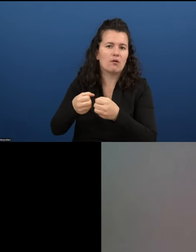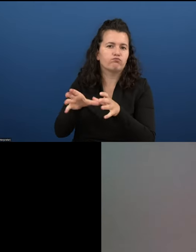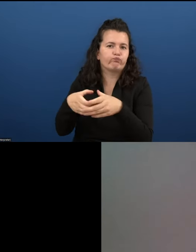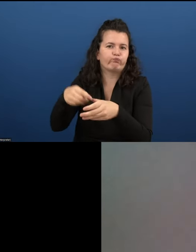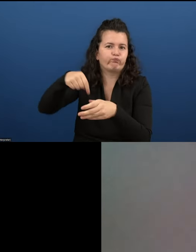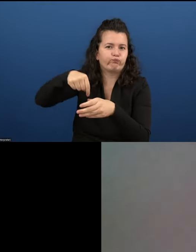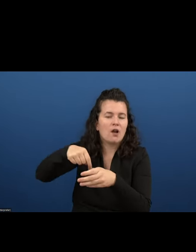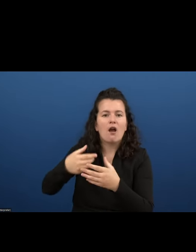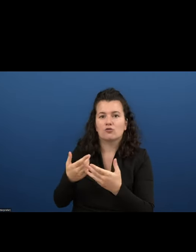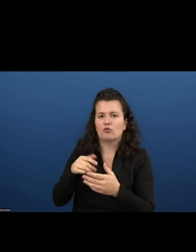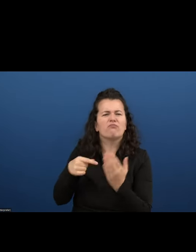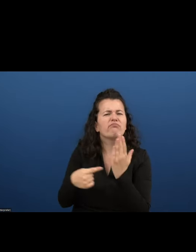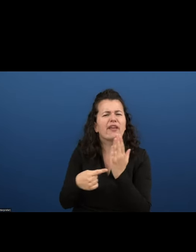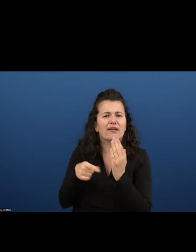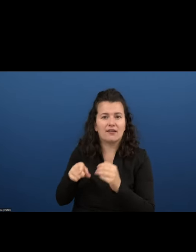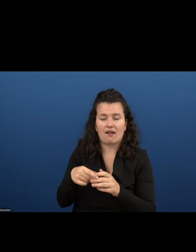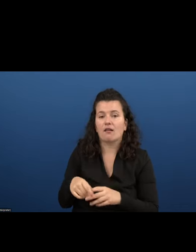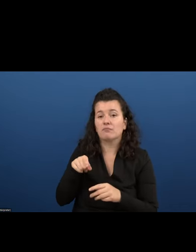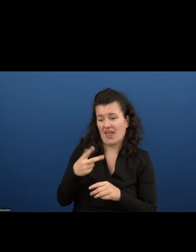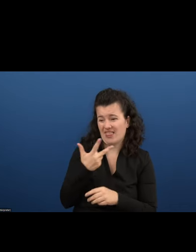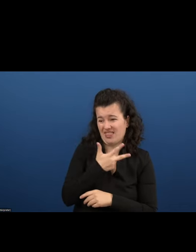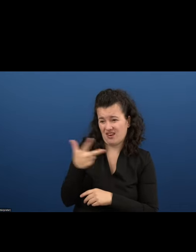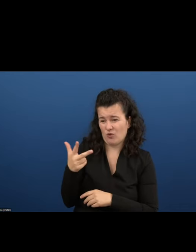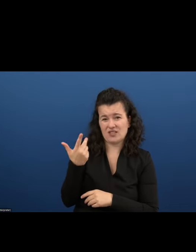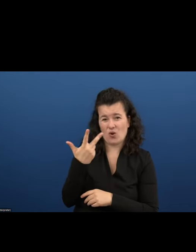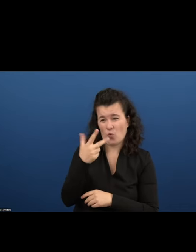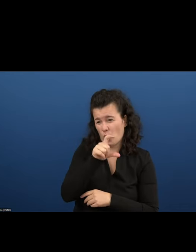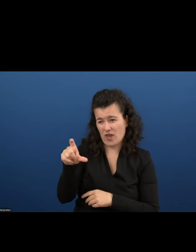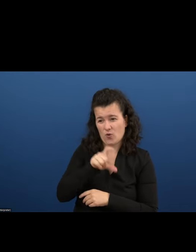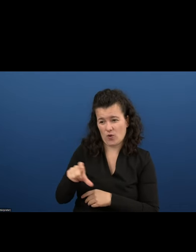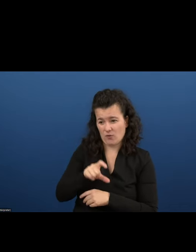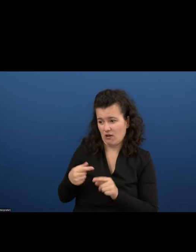disability networks in Africa was much appreciated by the participants.